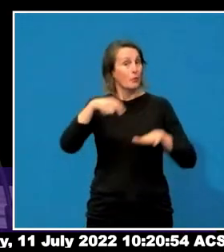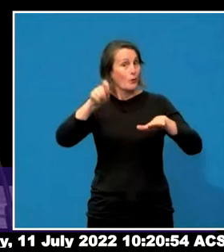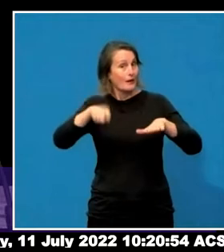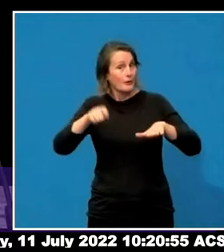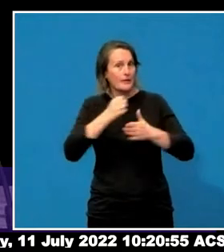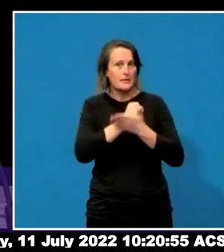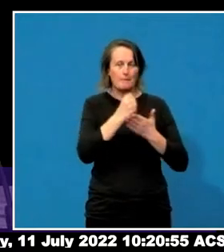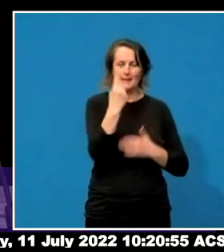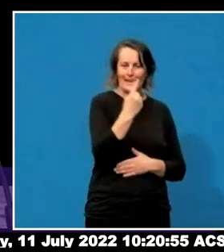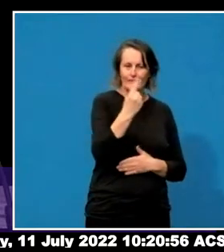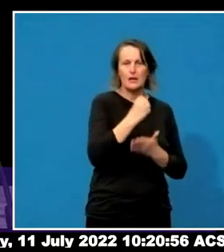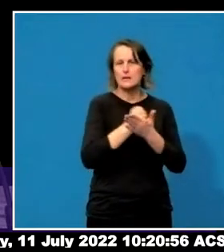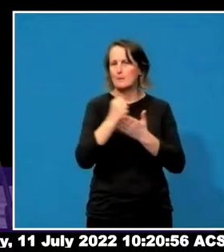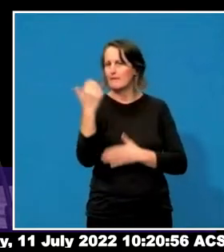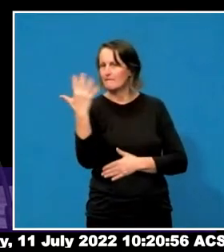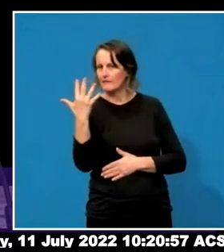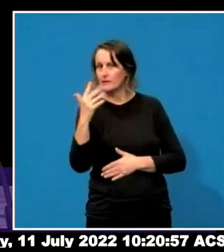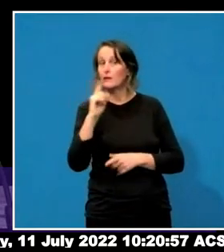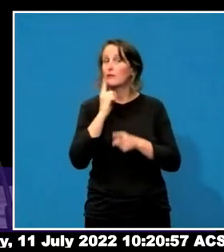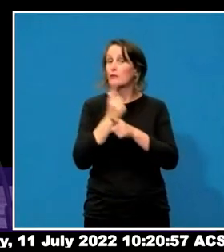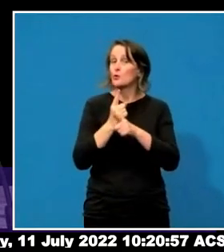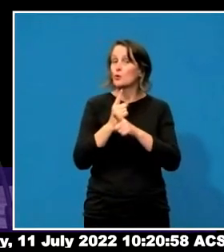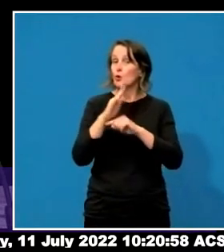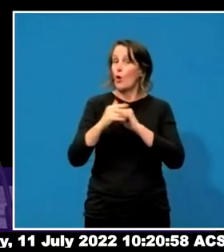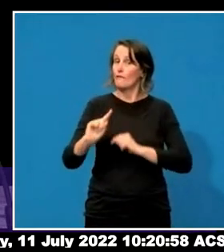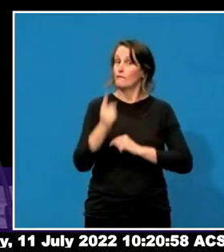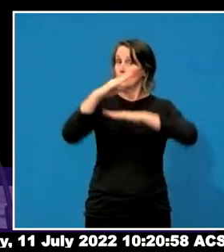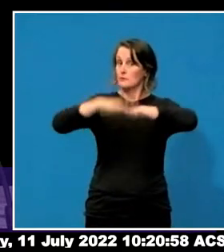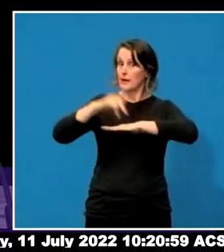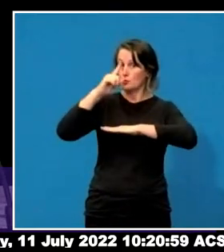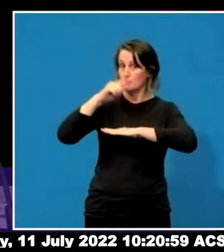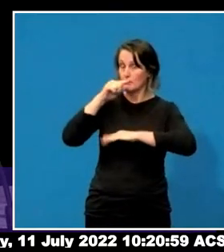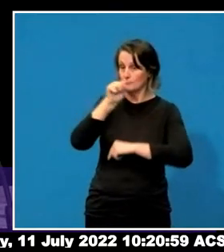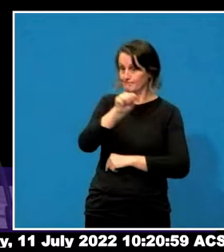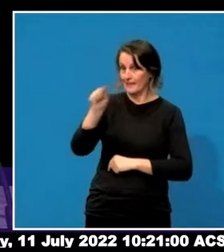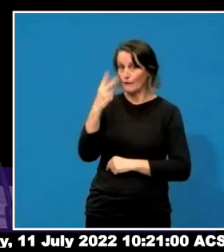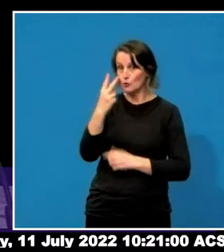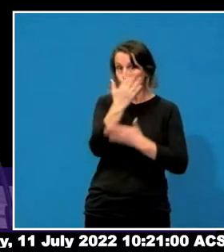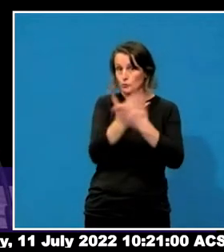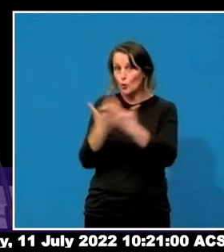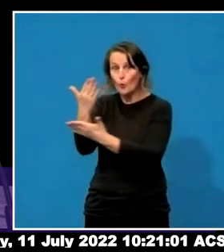studies, both involving First Nations people with disability, given the pseudonyms Melanie